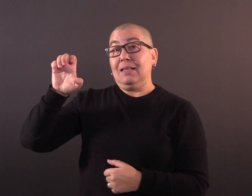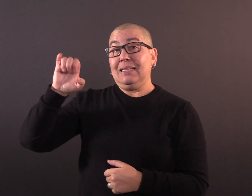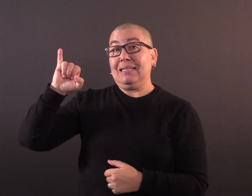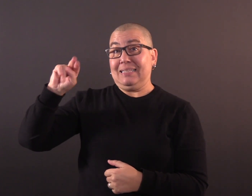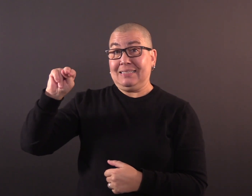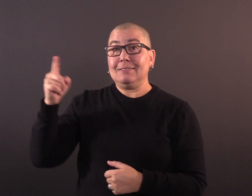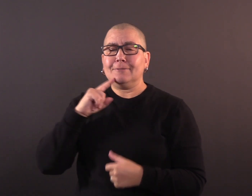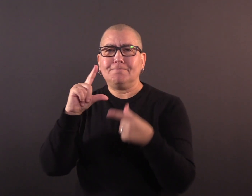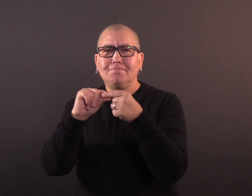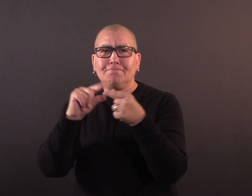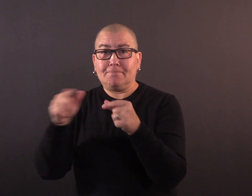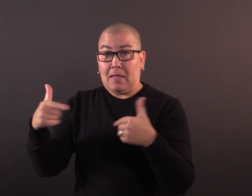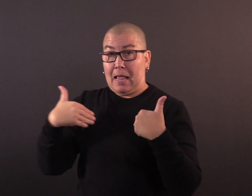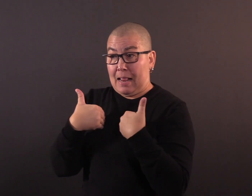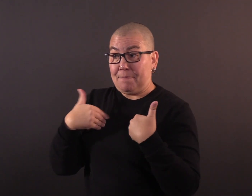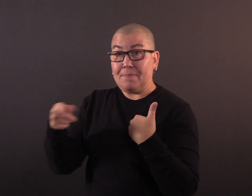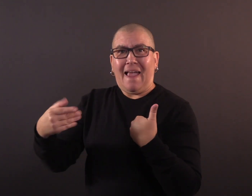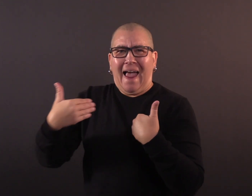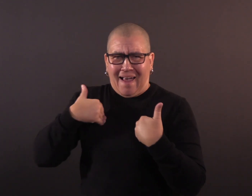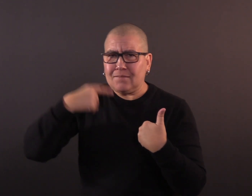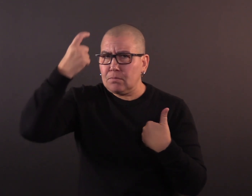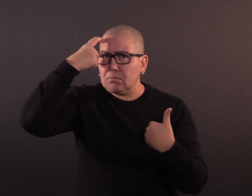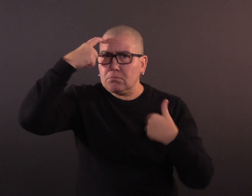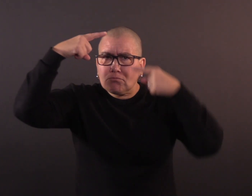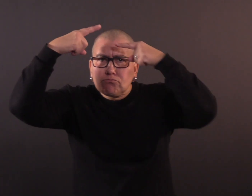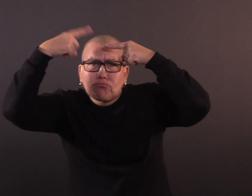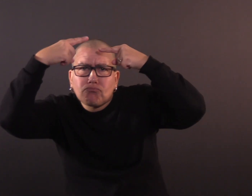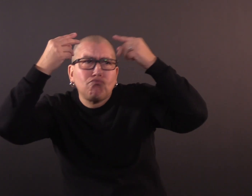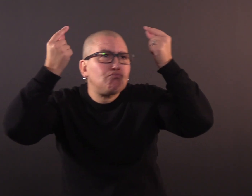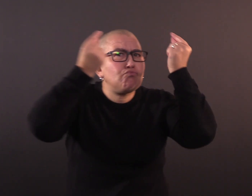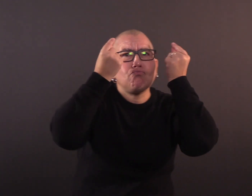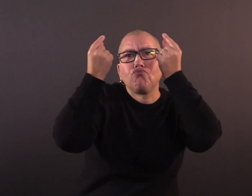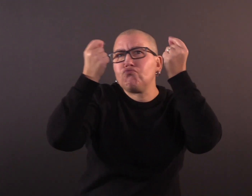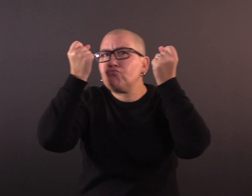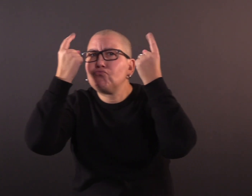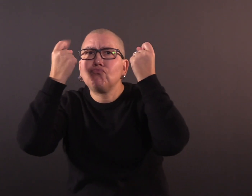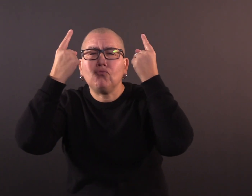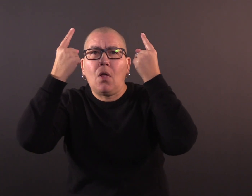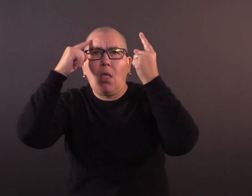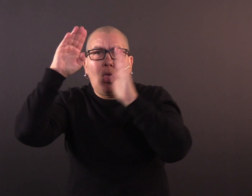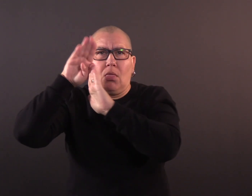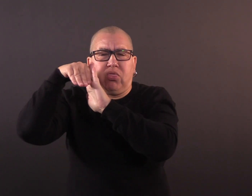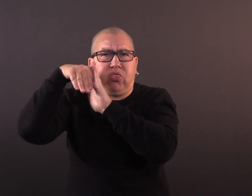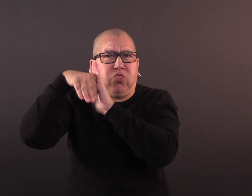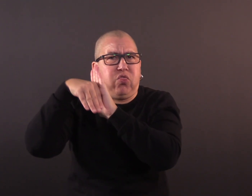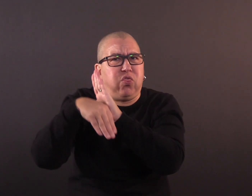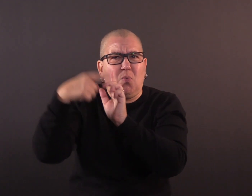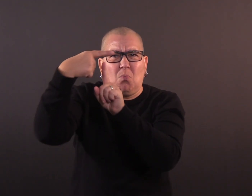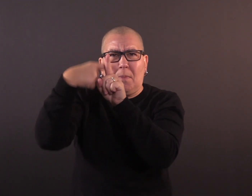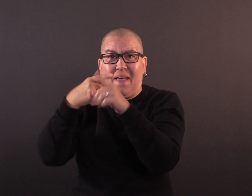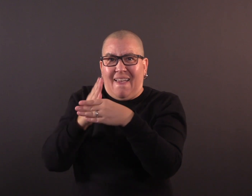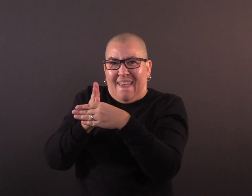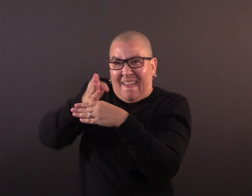"Those animals have cognitive deficits a month after they were infected," Klein says. "They